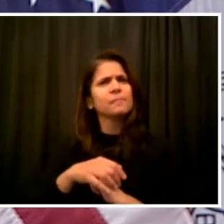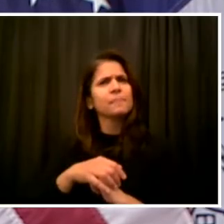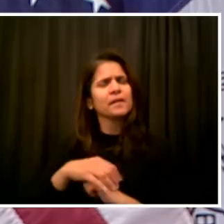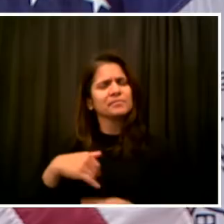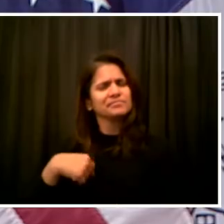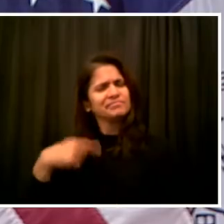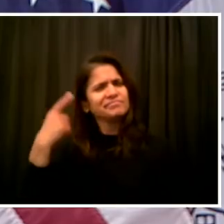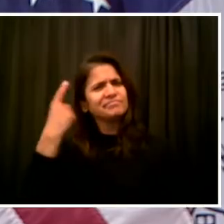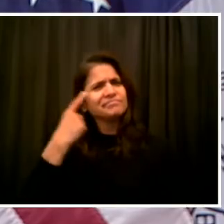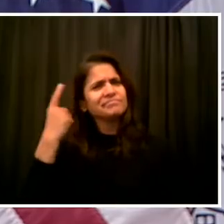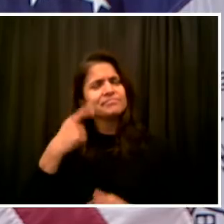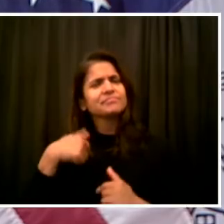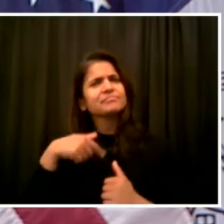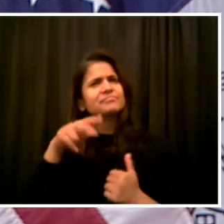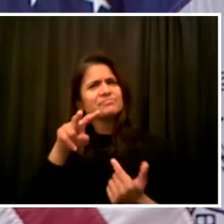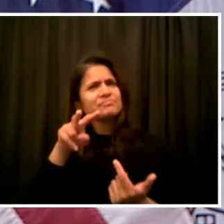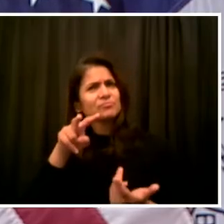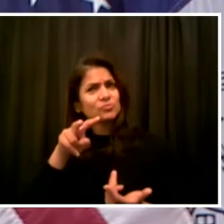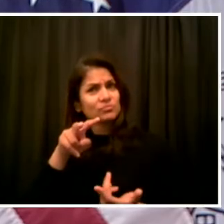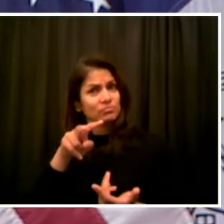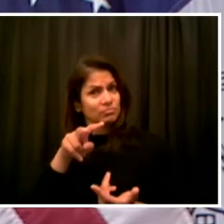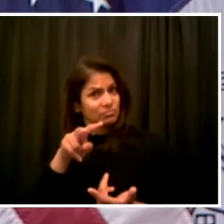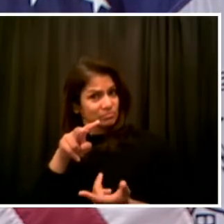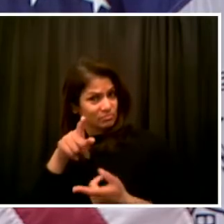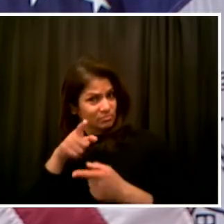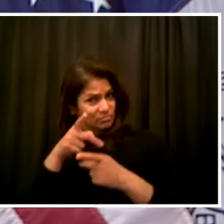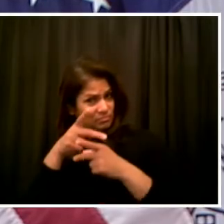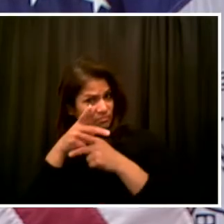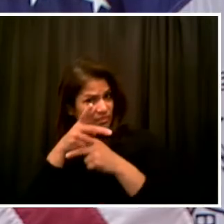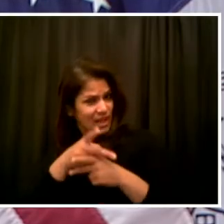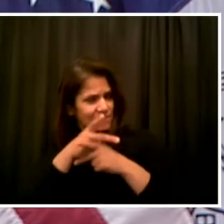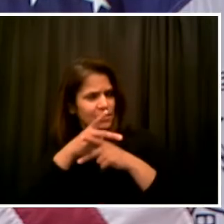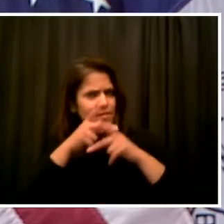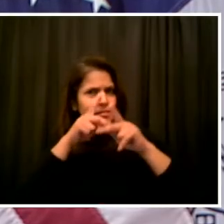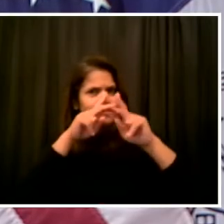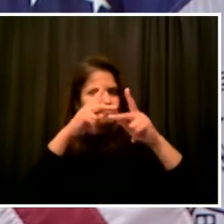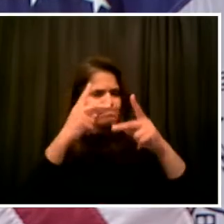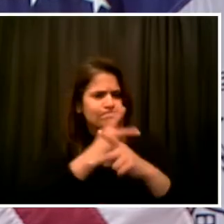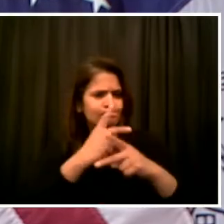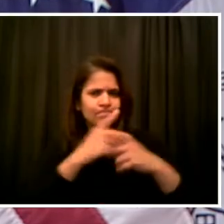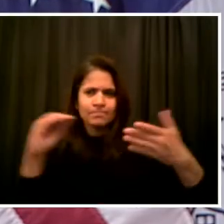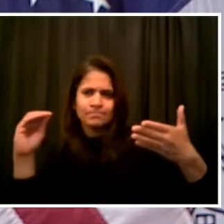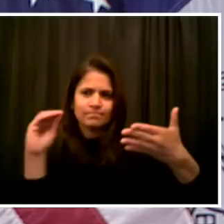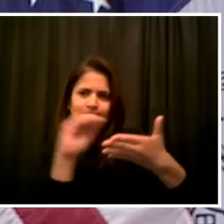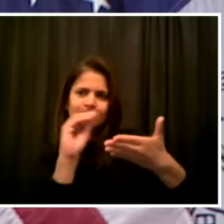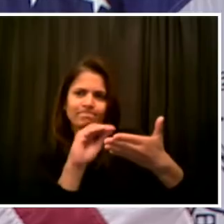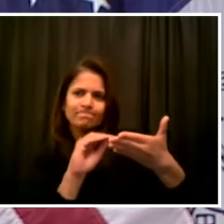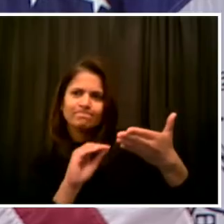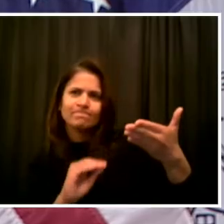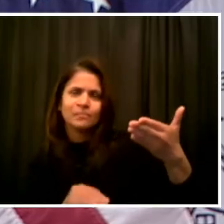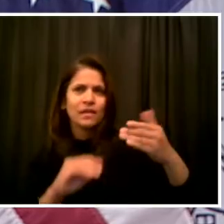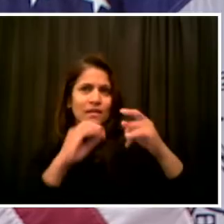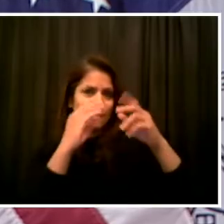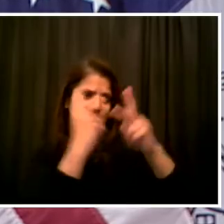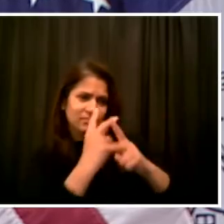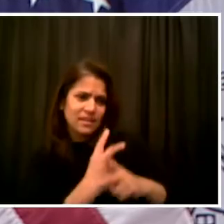ISSUES. I'M WONDERING IF YOU THINK THE CITY SHOULD TIGHTEN THE